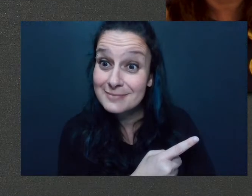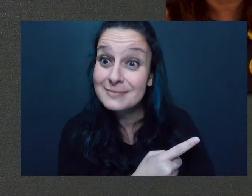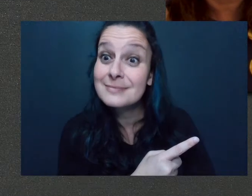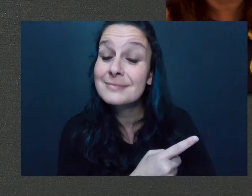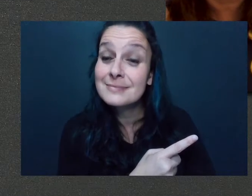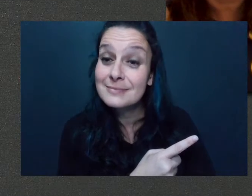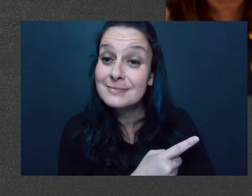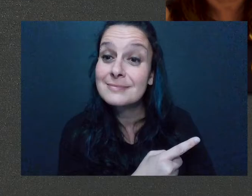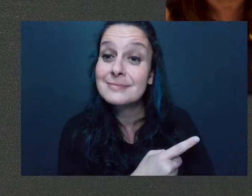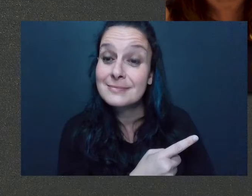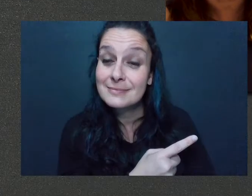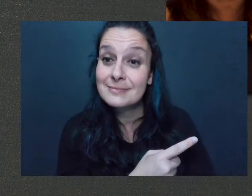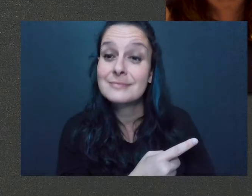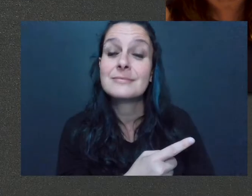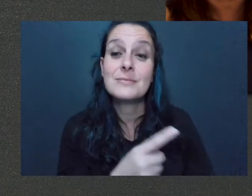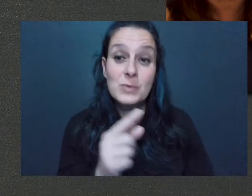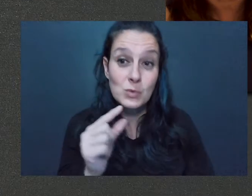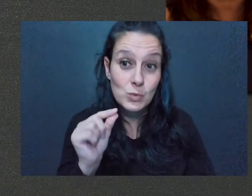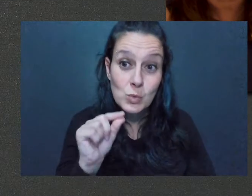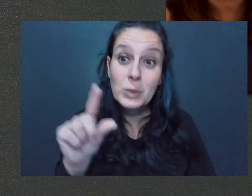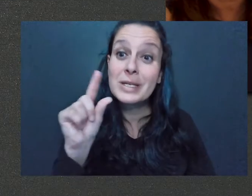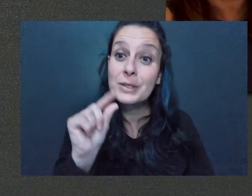[cardinal chirping]